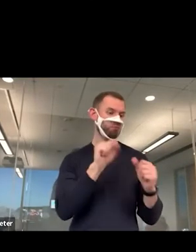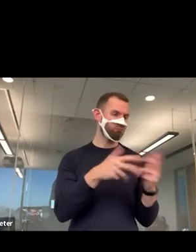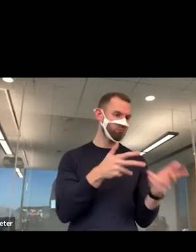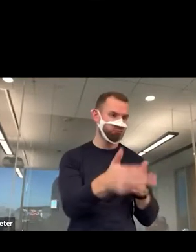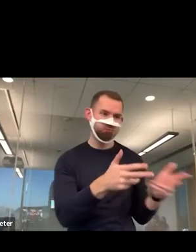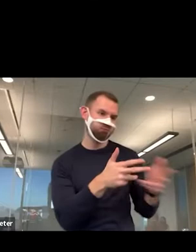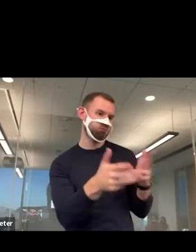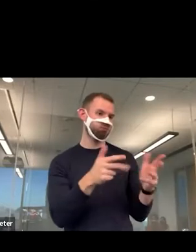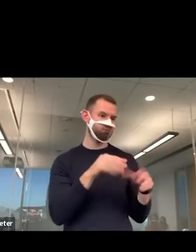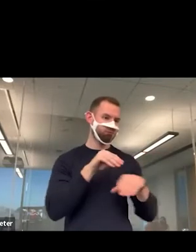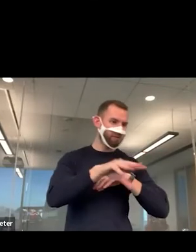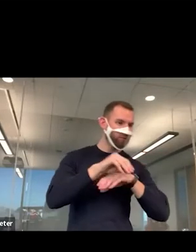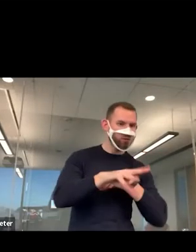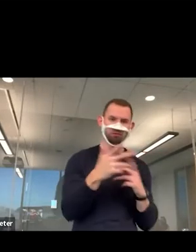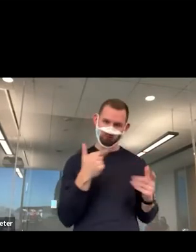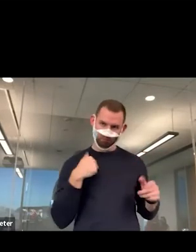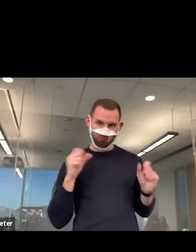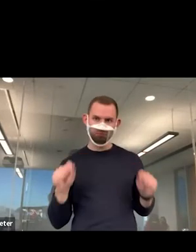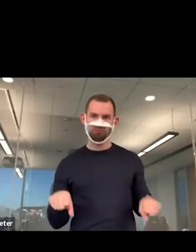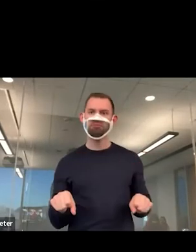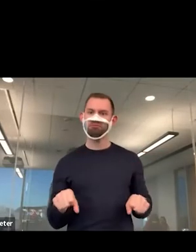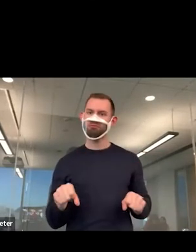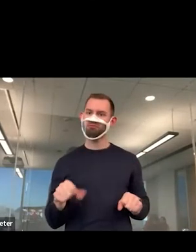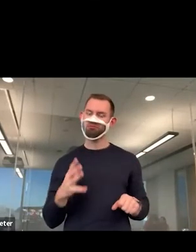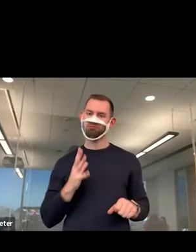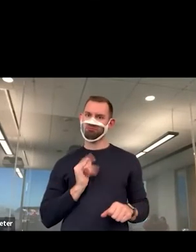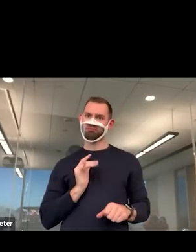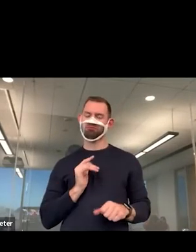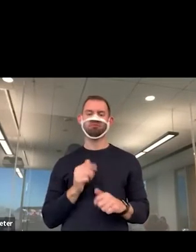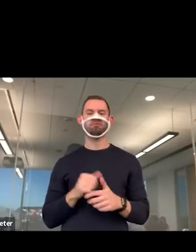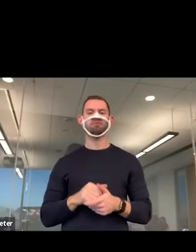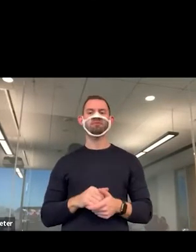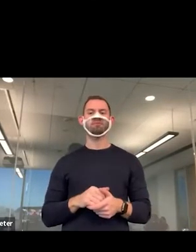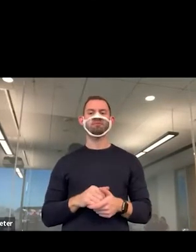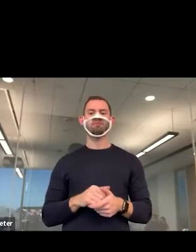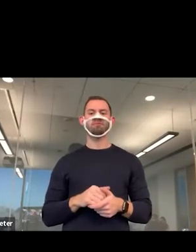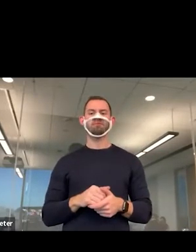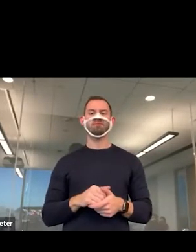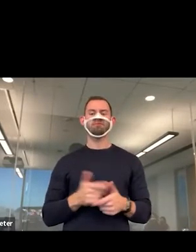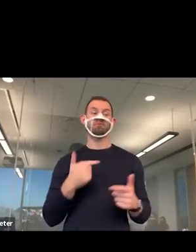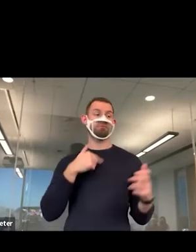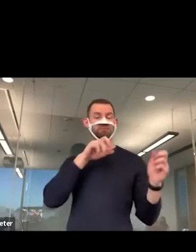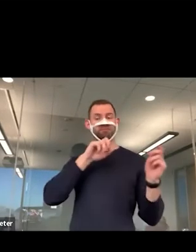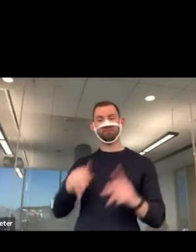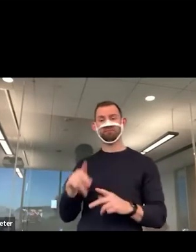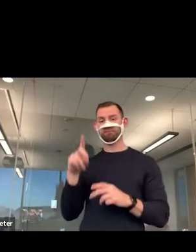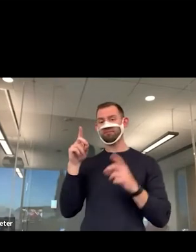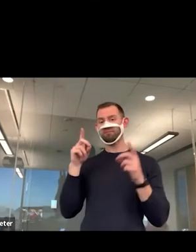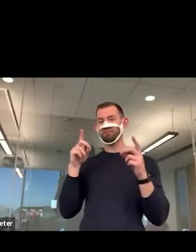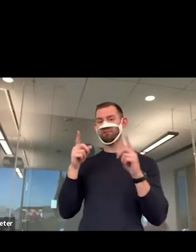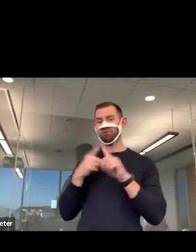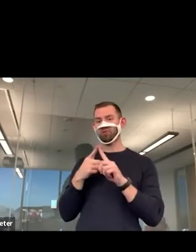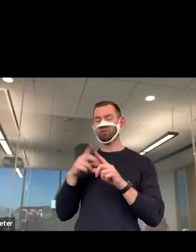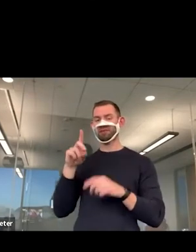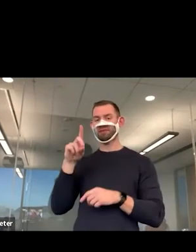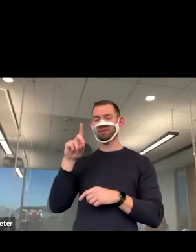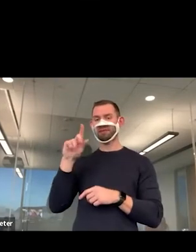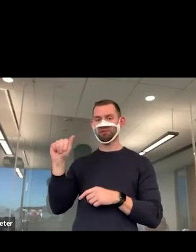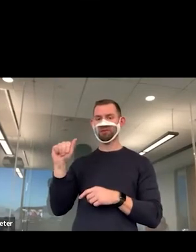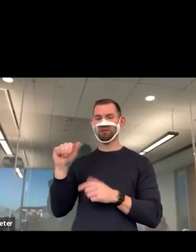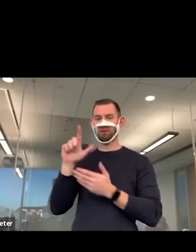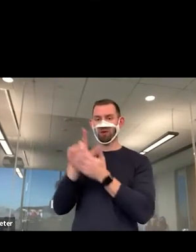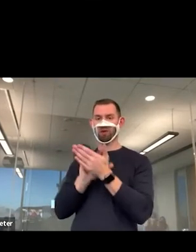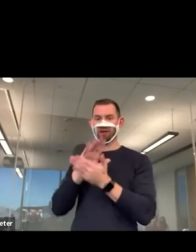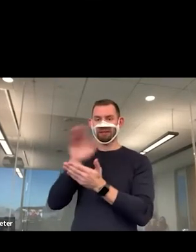and um i came back to the disability law center as the director and i did that for 10 years and um